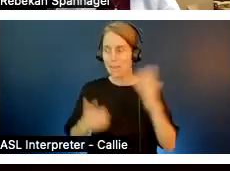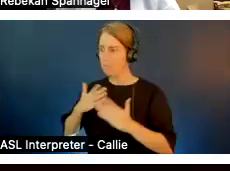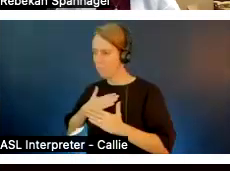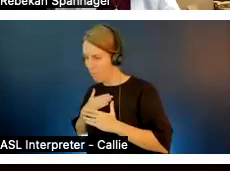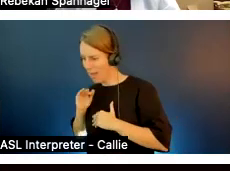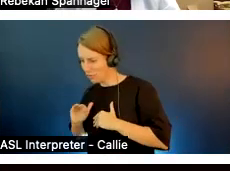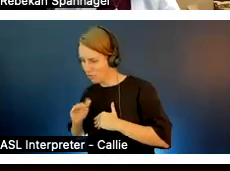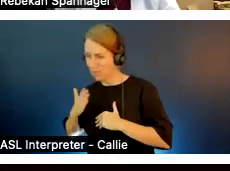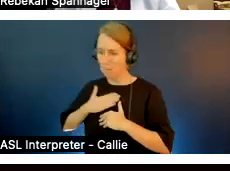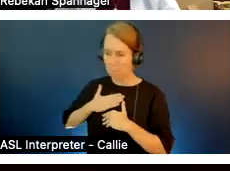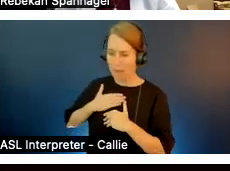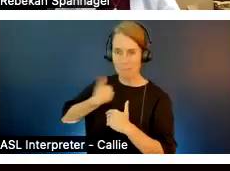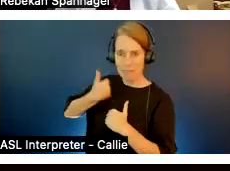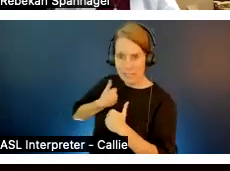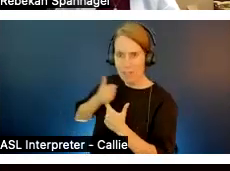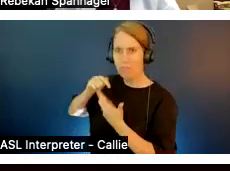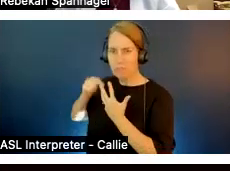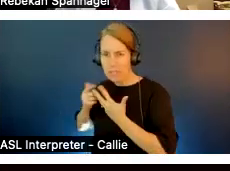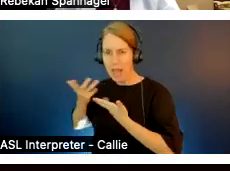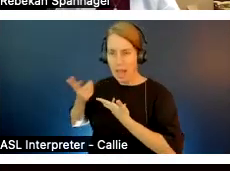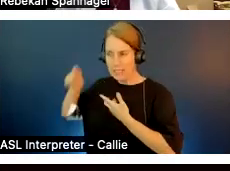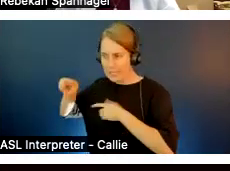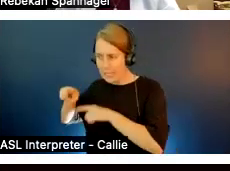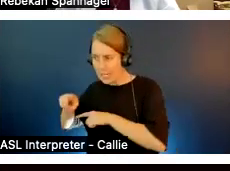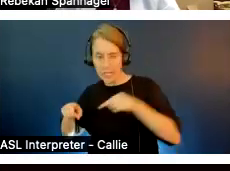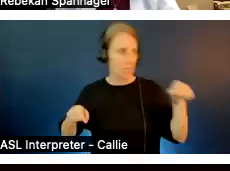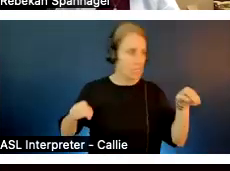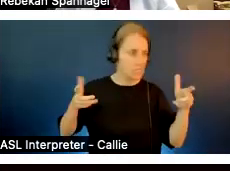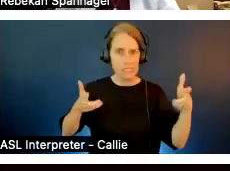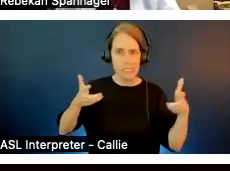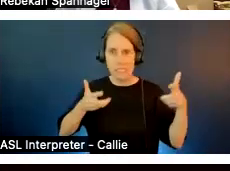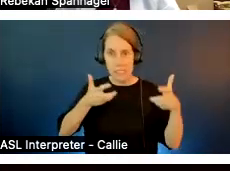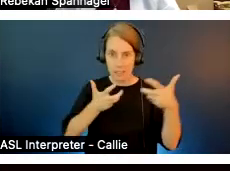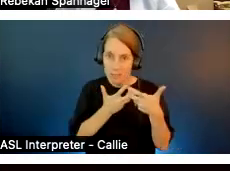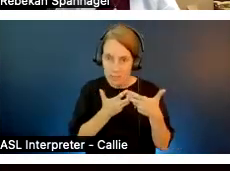what is available to me or you know let's say that i'm getting older and it's harder for me